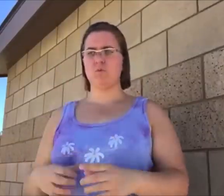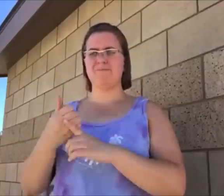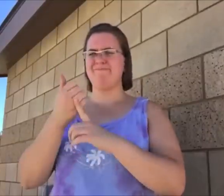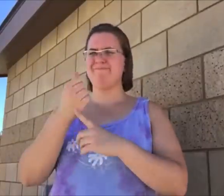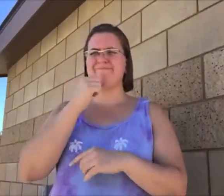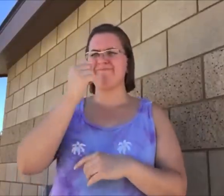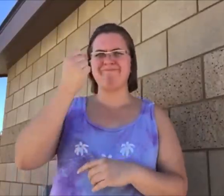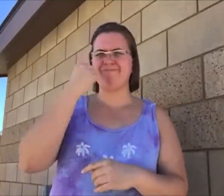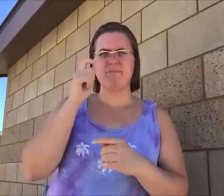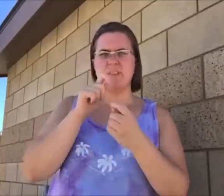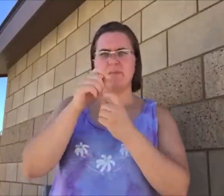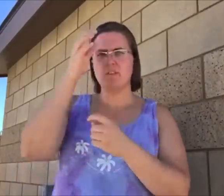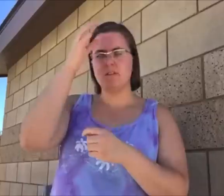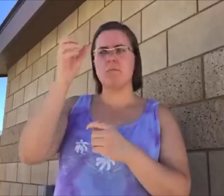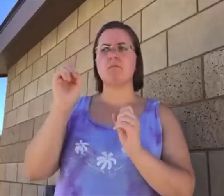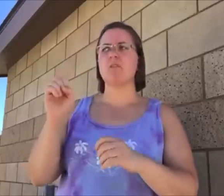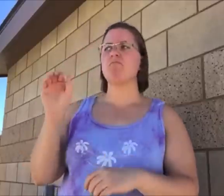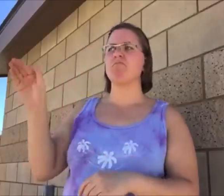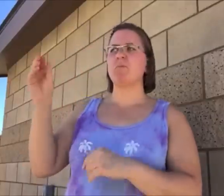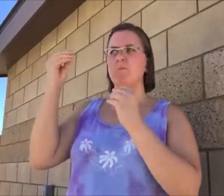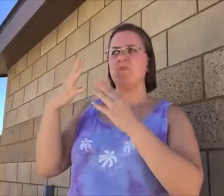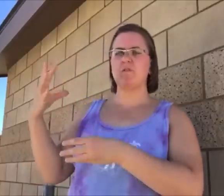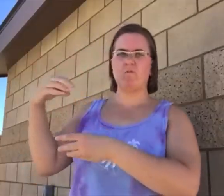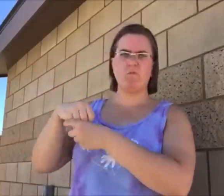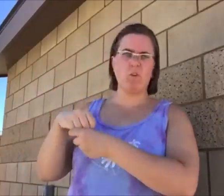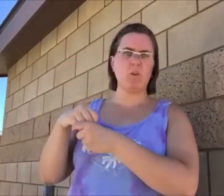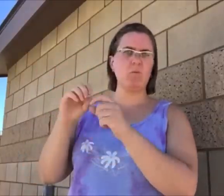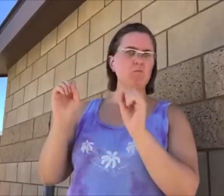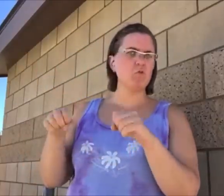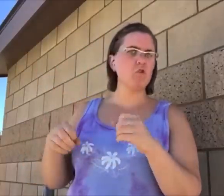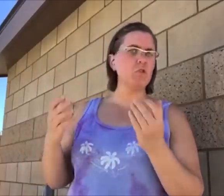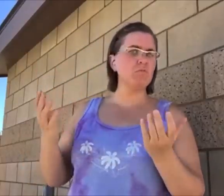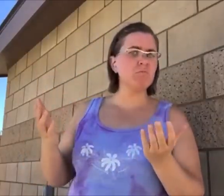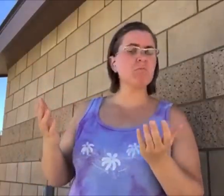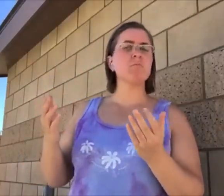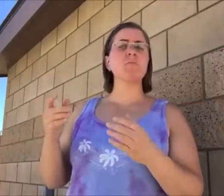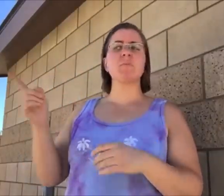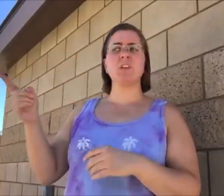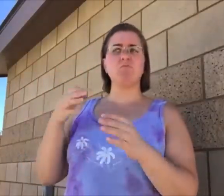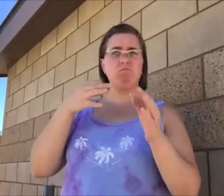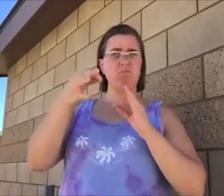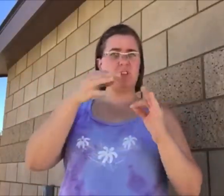should be brought in for consult when appropriate. The professor's role is to clarify points of confusion